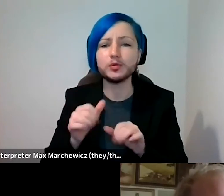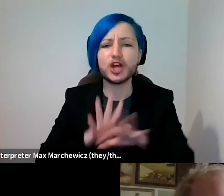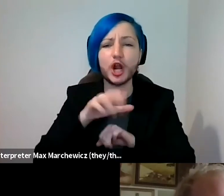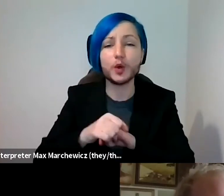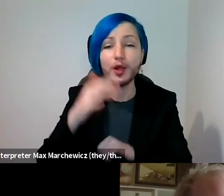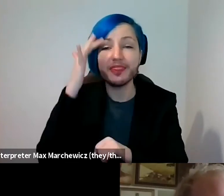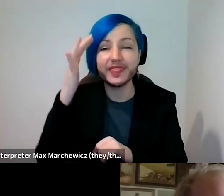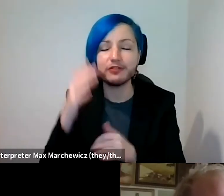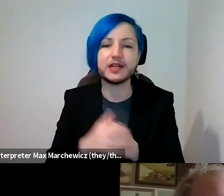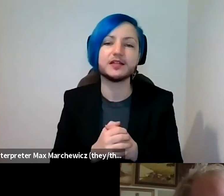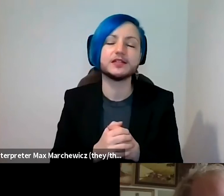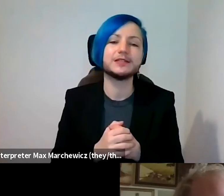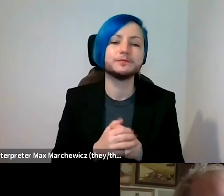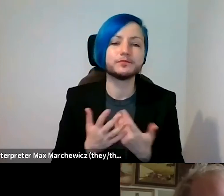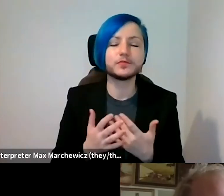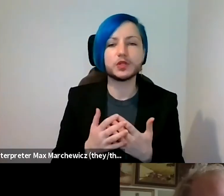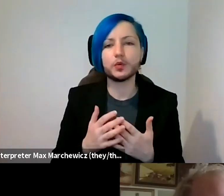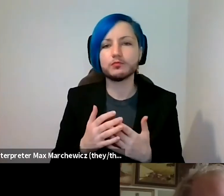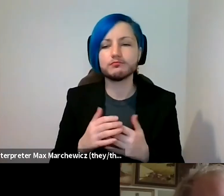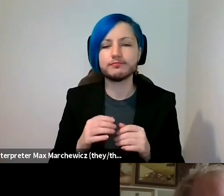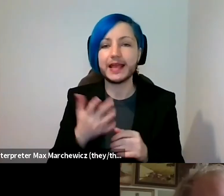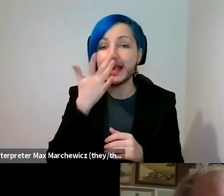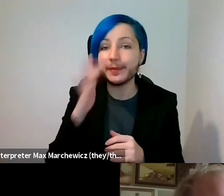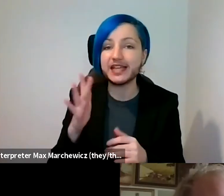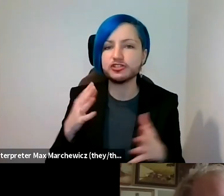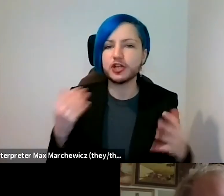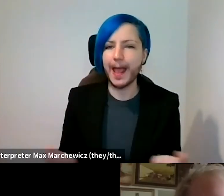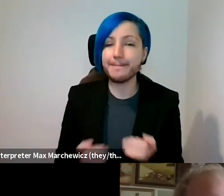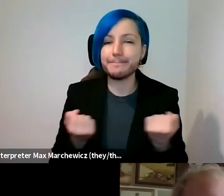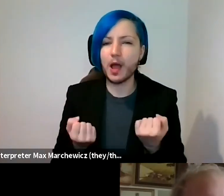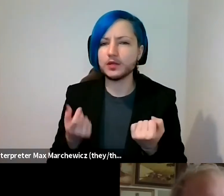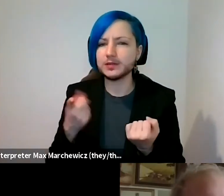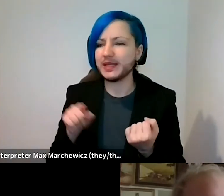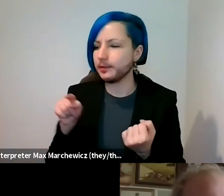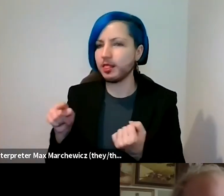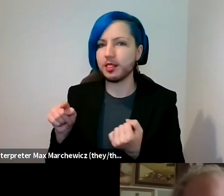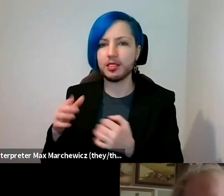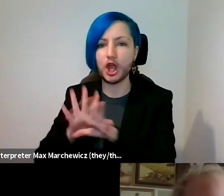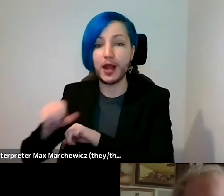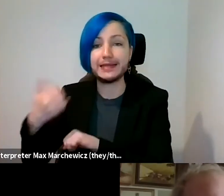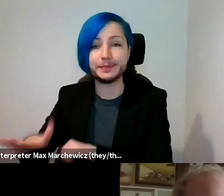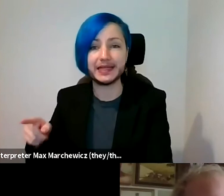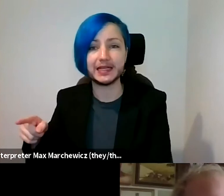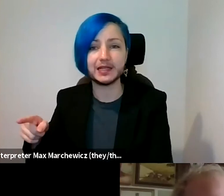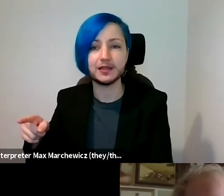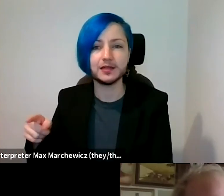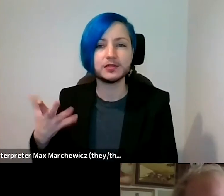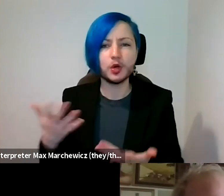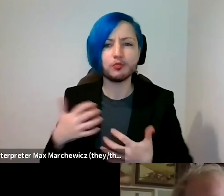which is about empowering the colonized, and if one is interested in that kind of discourse,